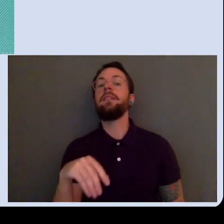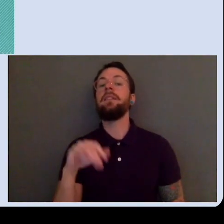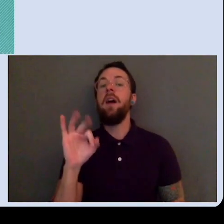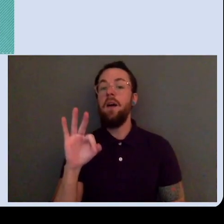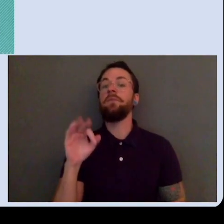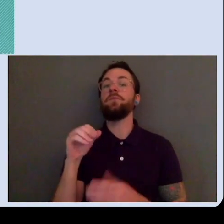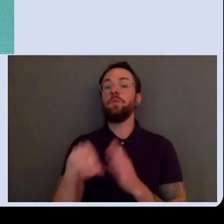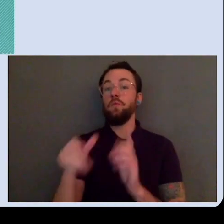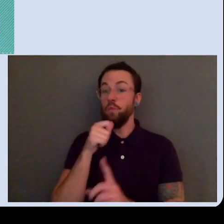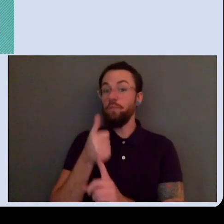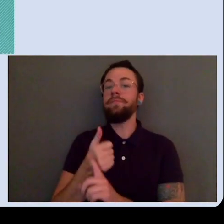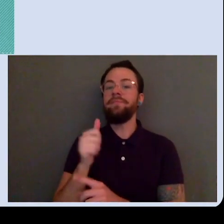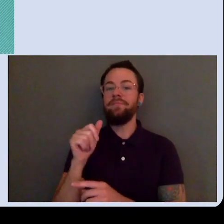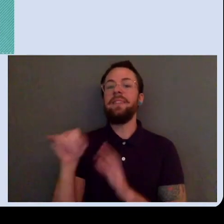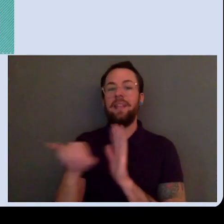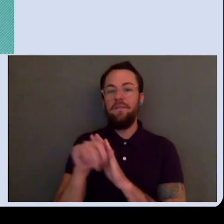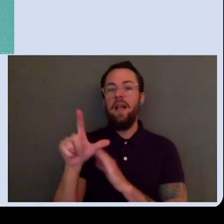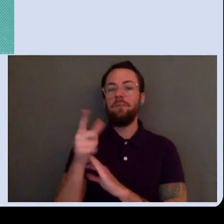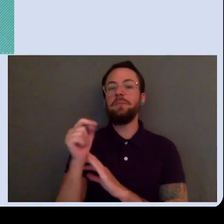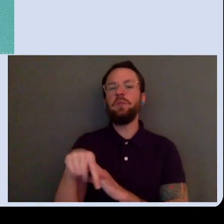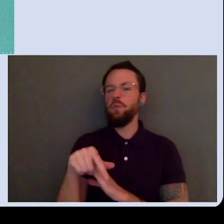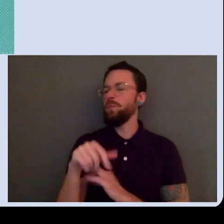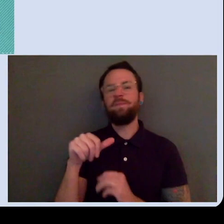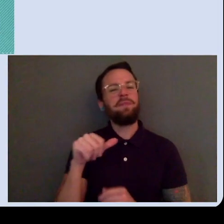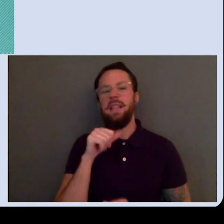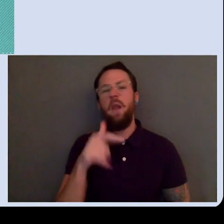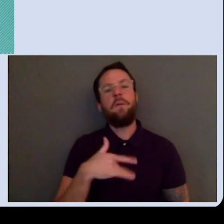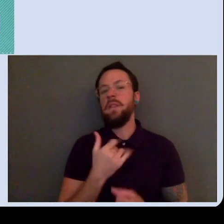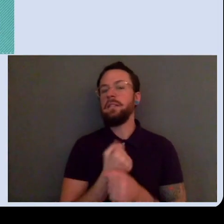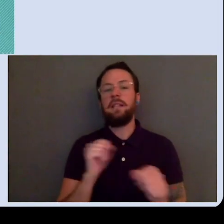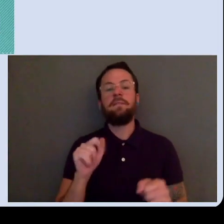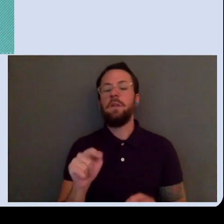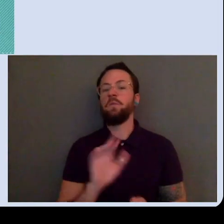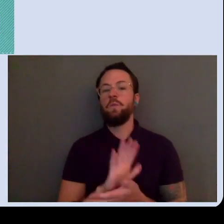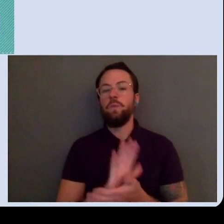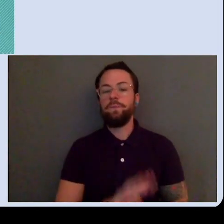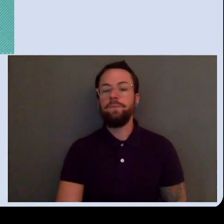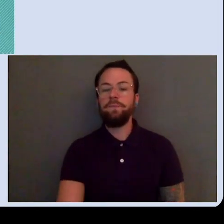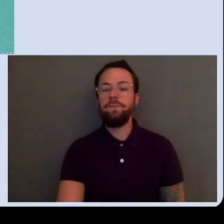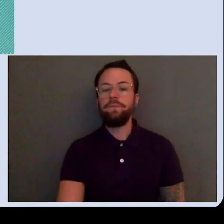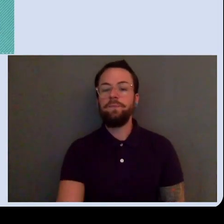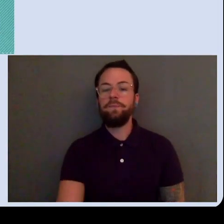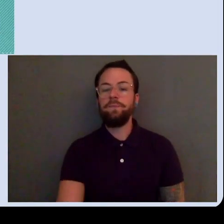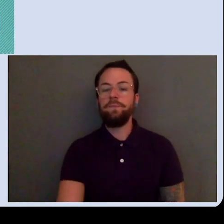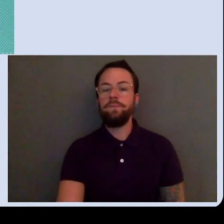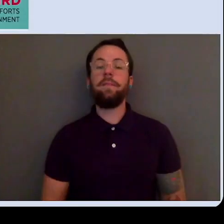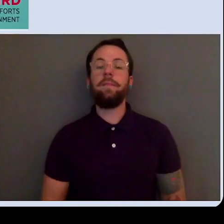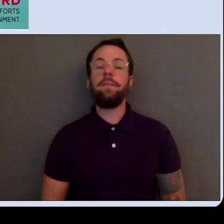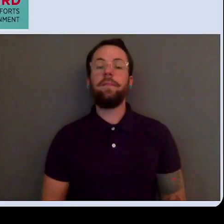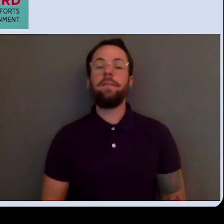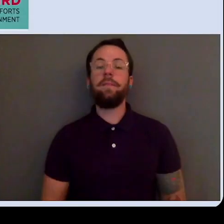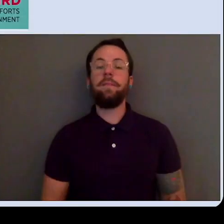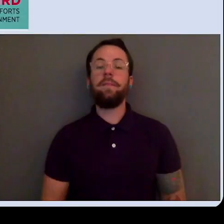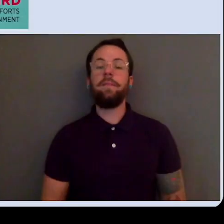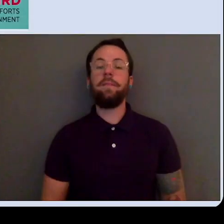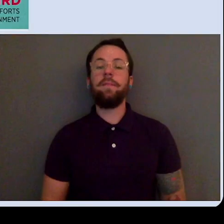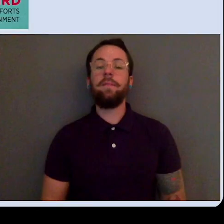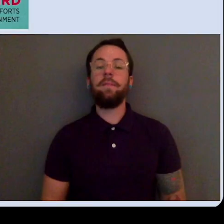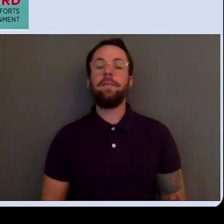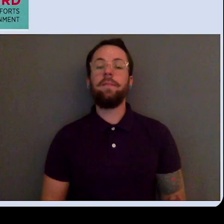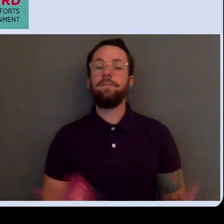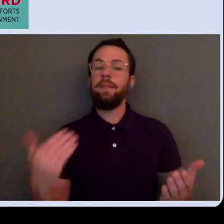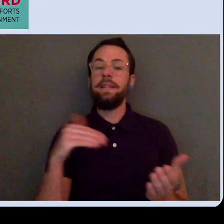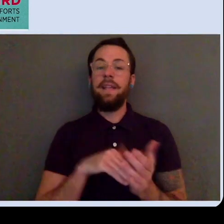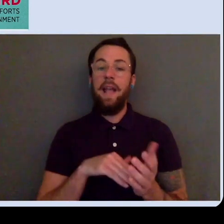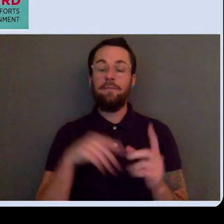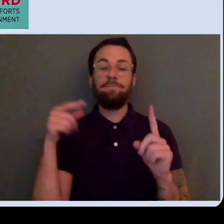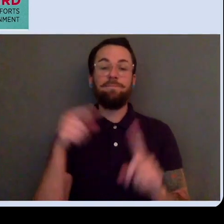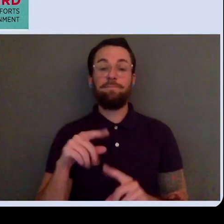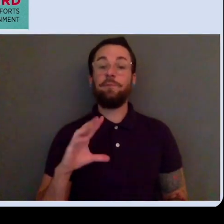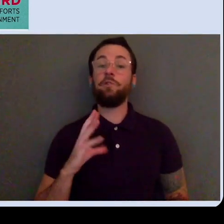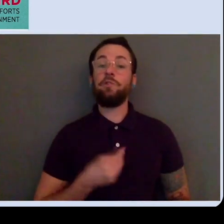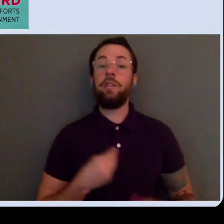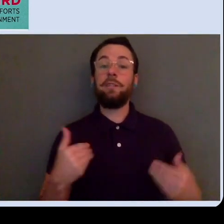So that 61 percent is a very high number of students who don't feel safe in school.